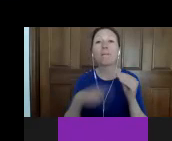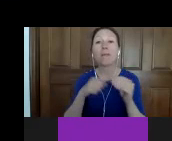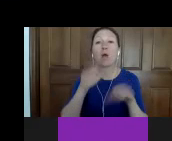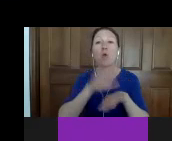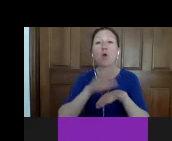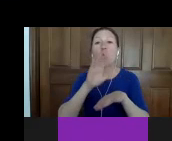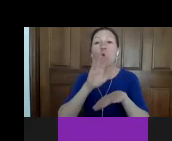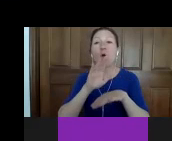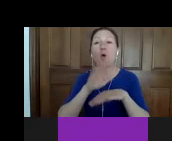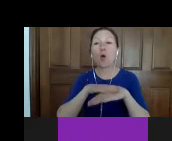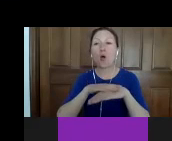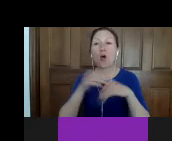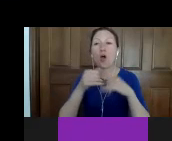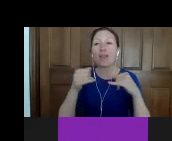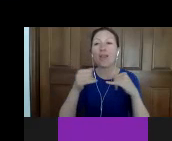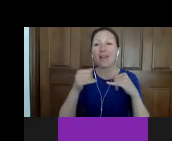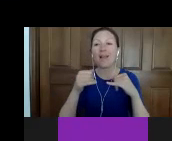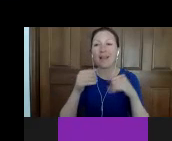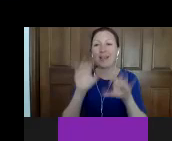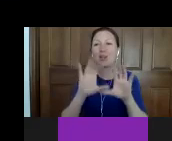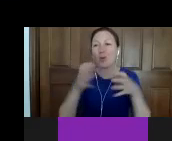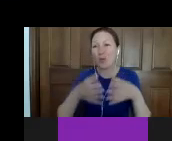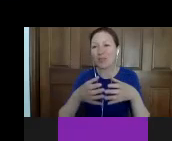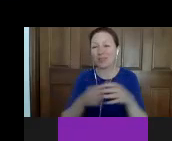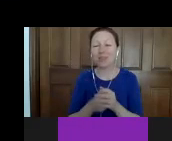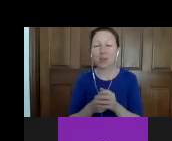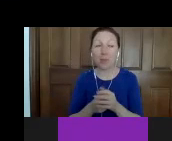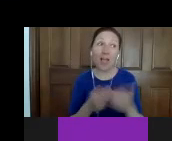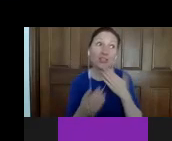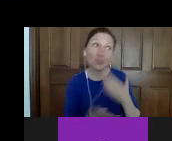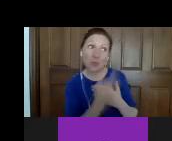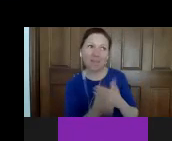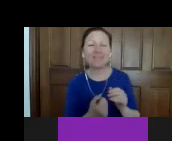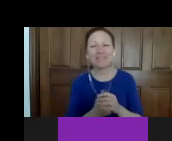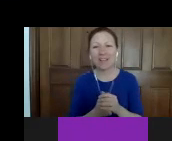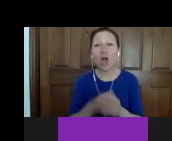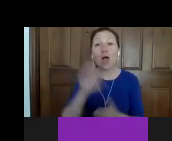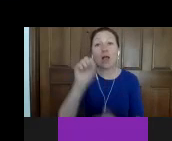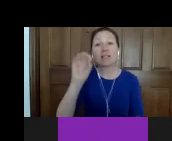you, Laurie. That's a good one. On September 8t of this year, we are going to be doing our